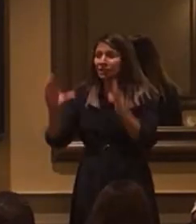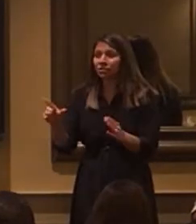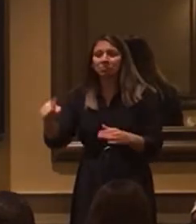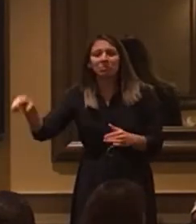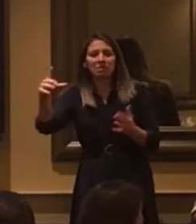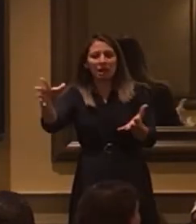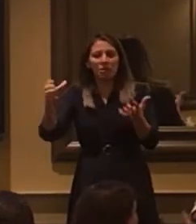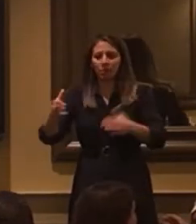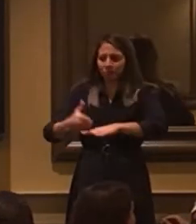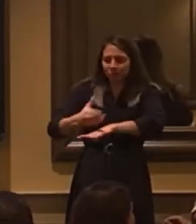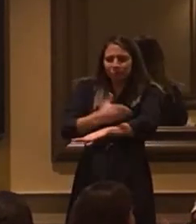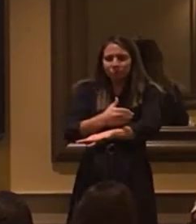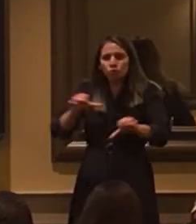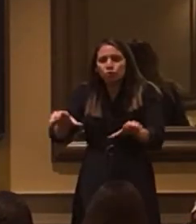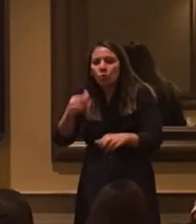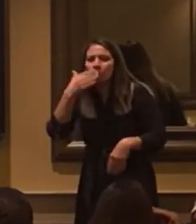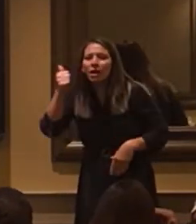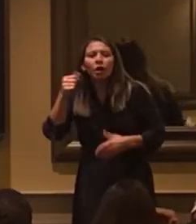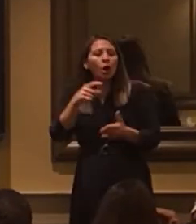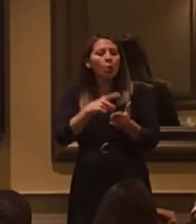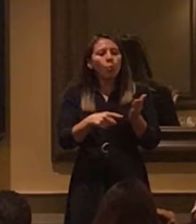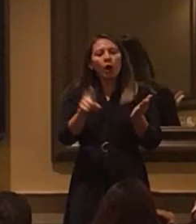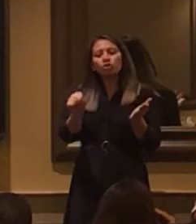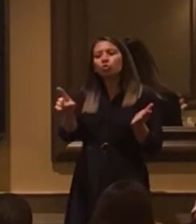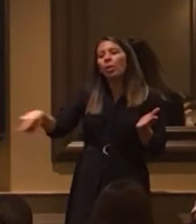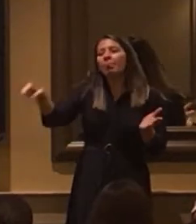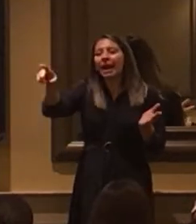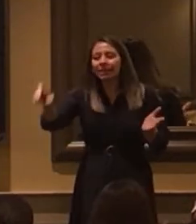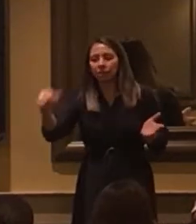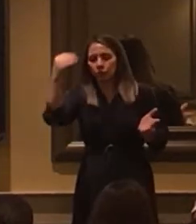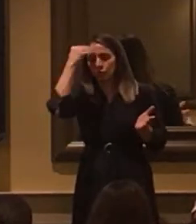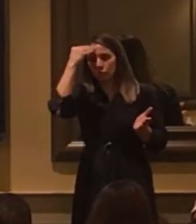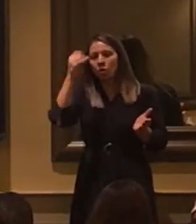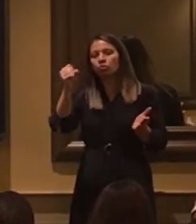in this room need to know so that they can do better for their students?